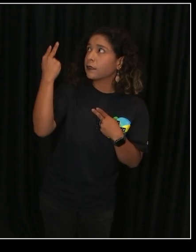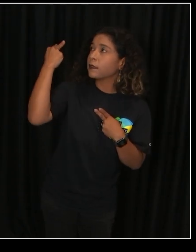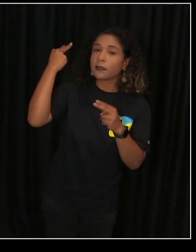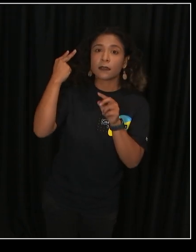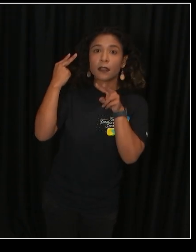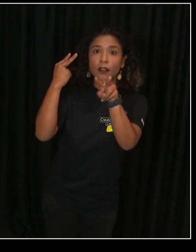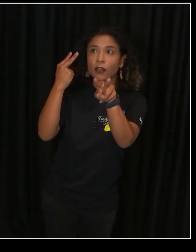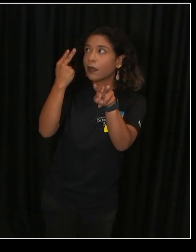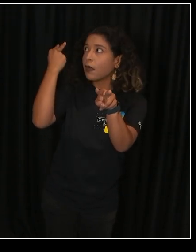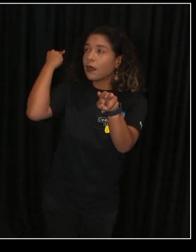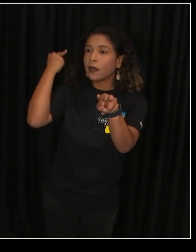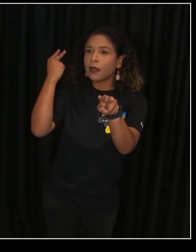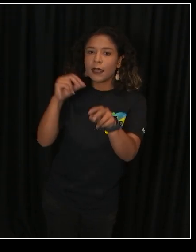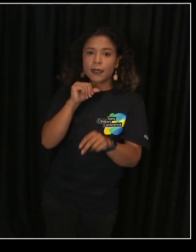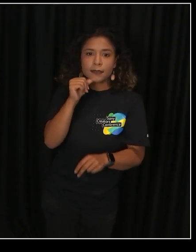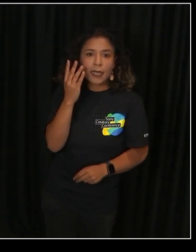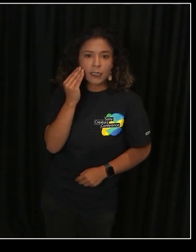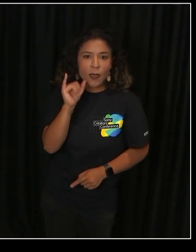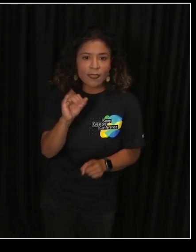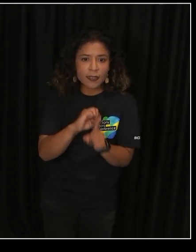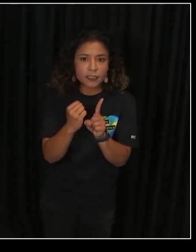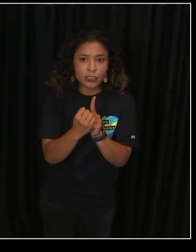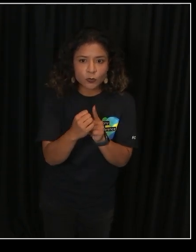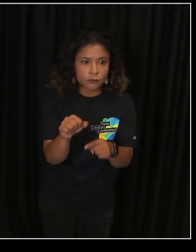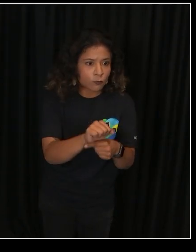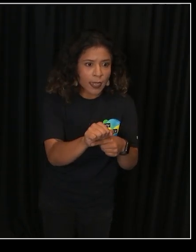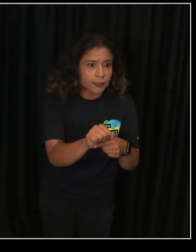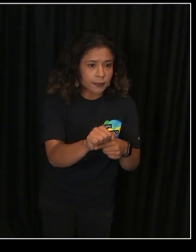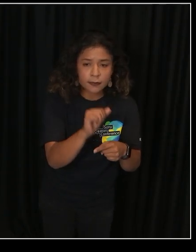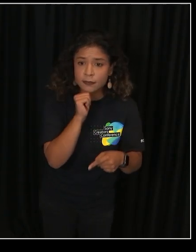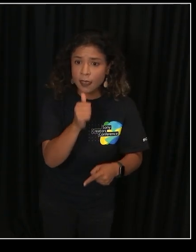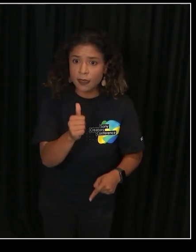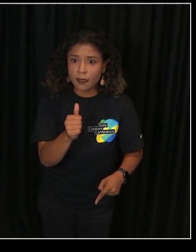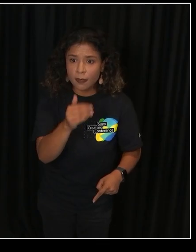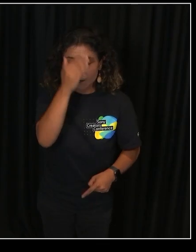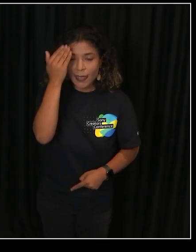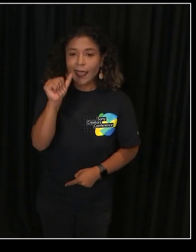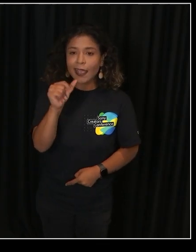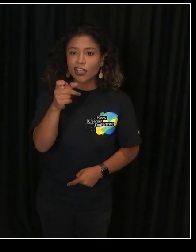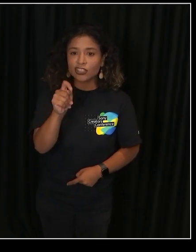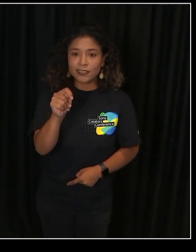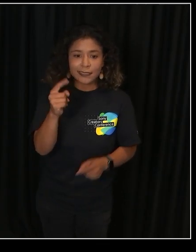that kind of situation in its practice, because the agents it tested against weren't as good